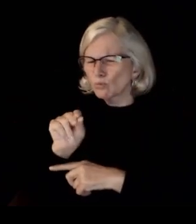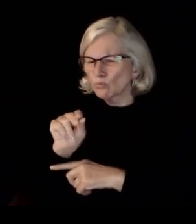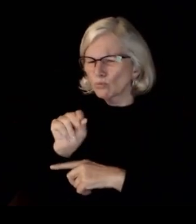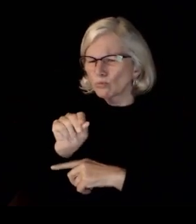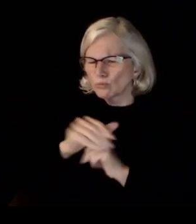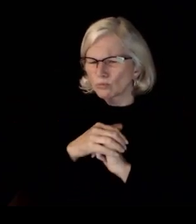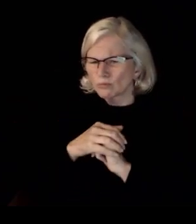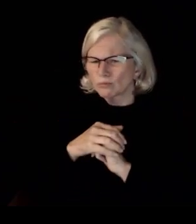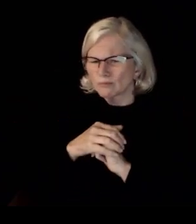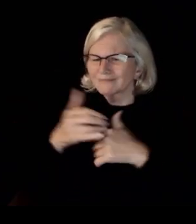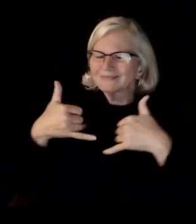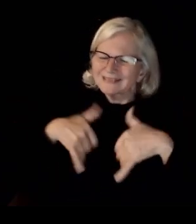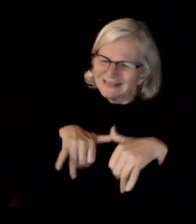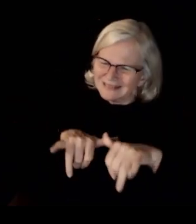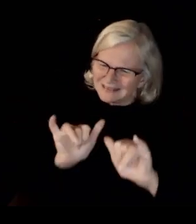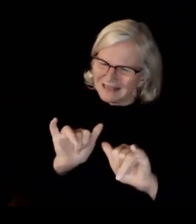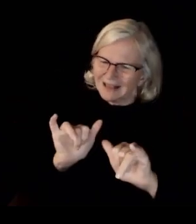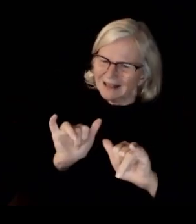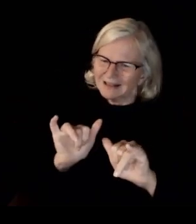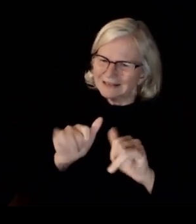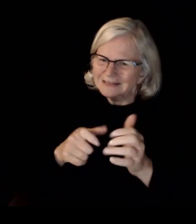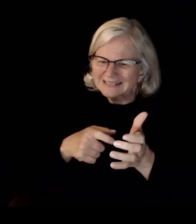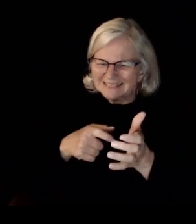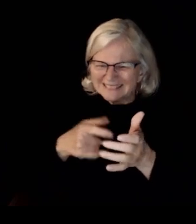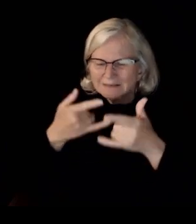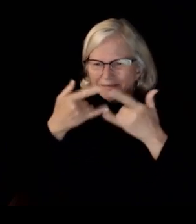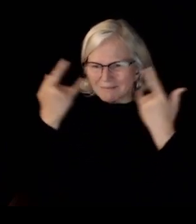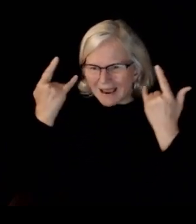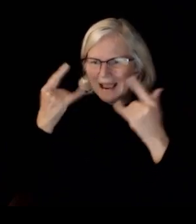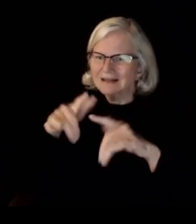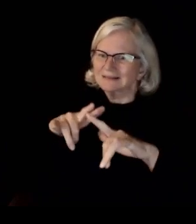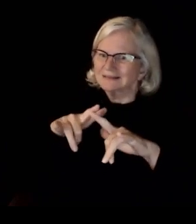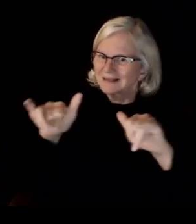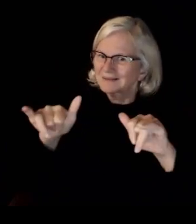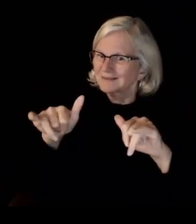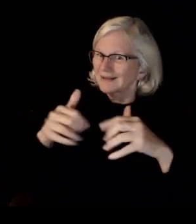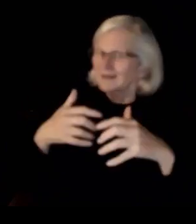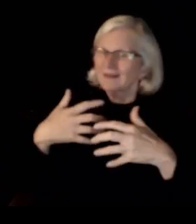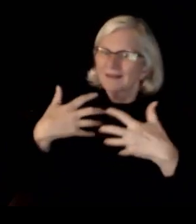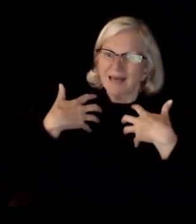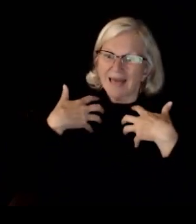adherence to other health guidance specifically social distancing, avoidance of prolonged